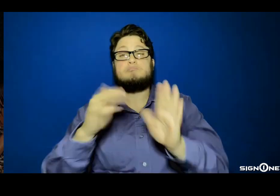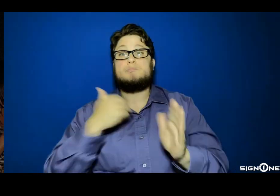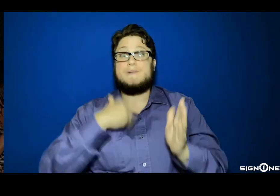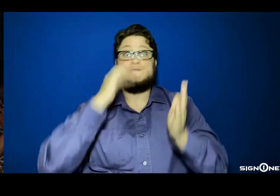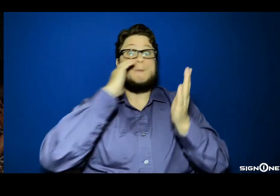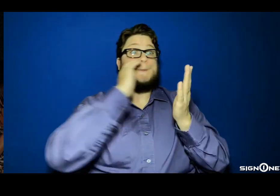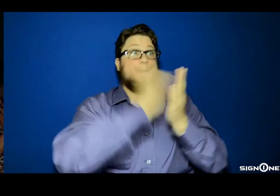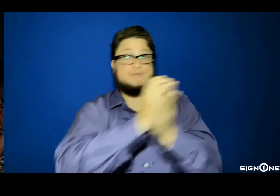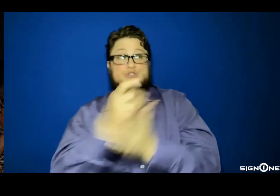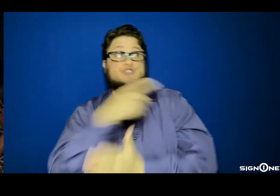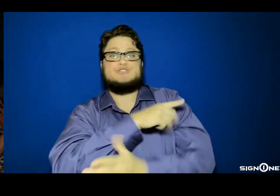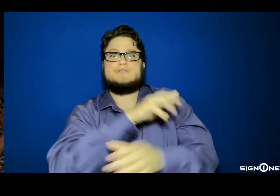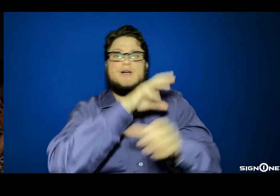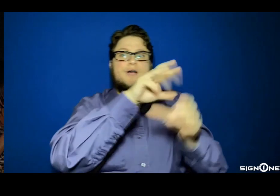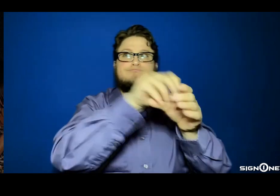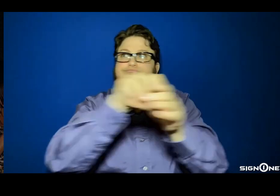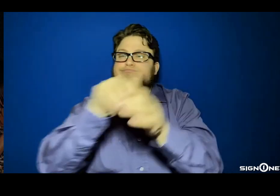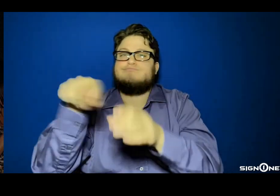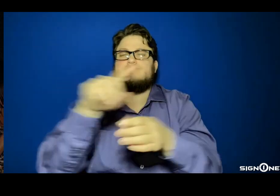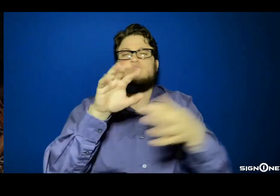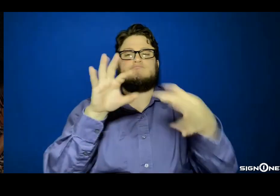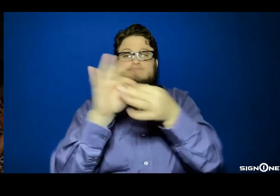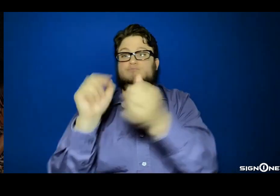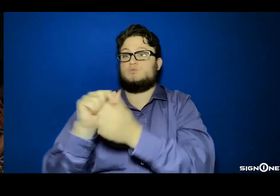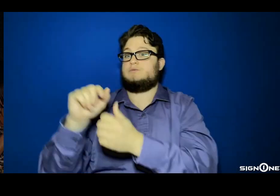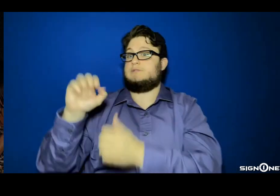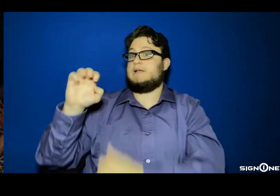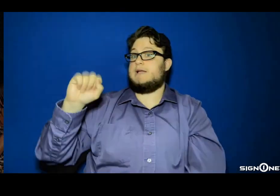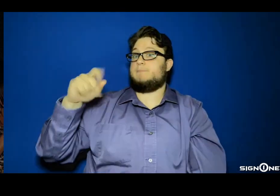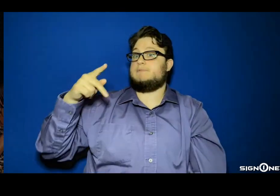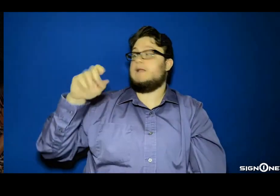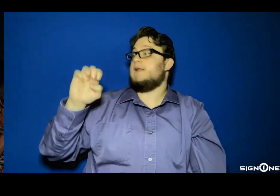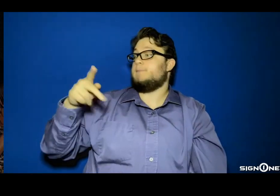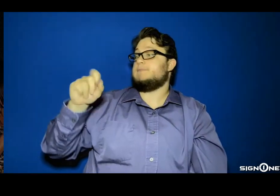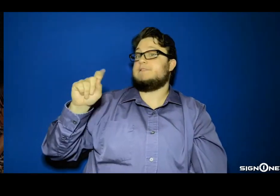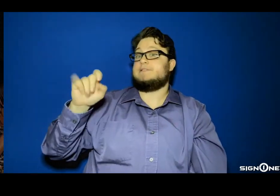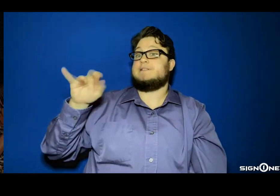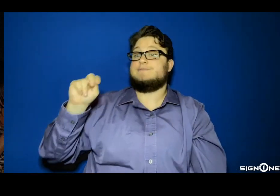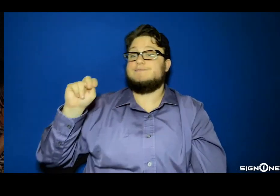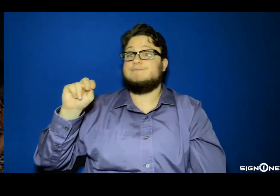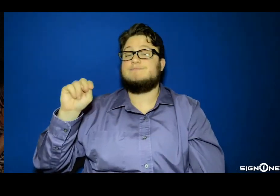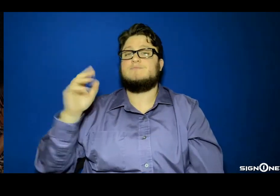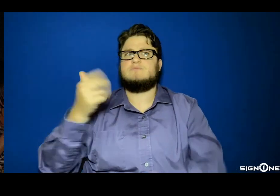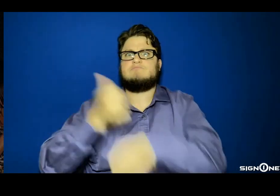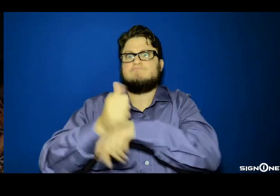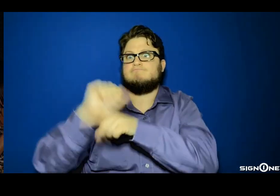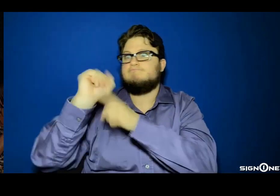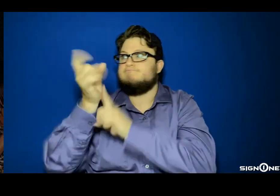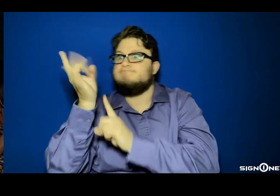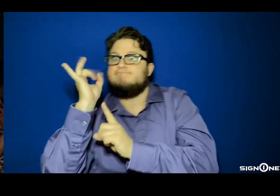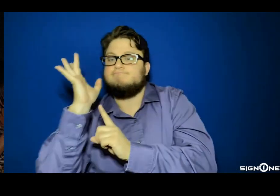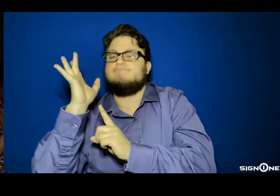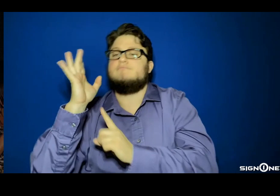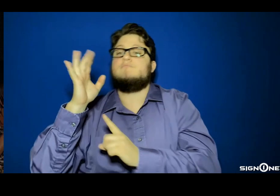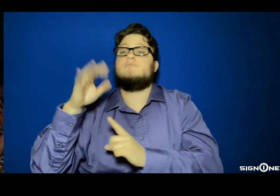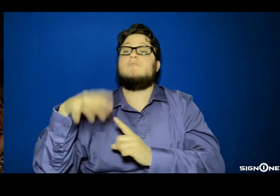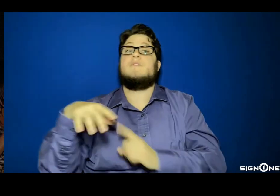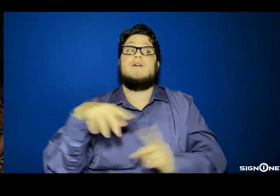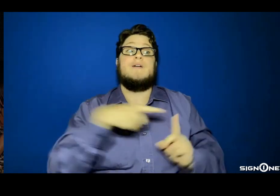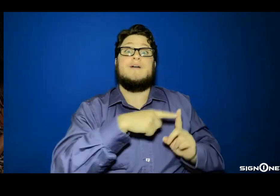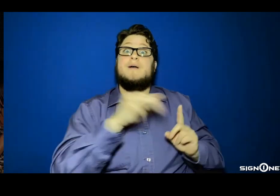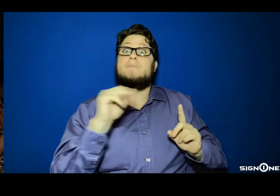Even though pictures of her keep reappearing in images associated with the Epstein scandal,